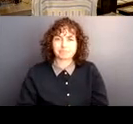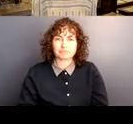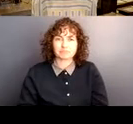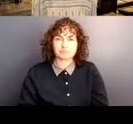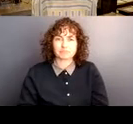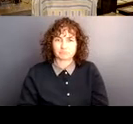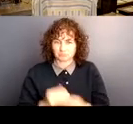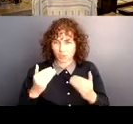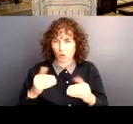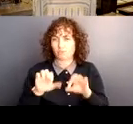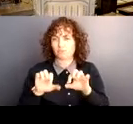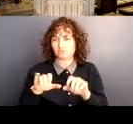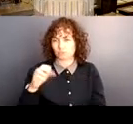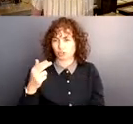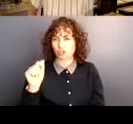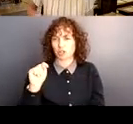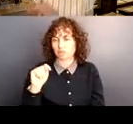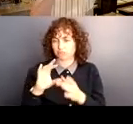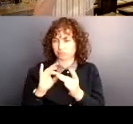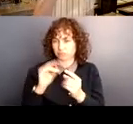You can go ahead and use the chat to share your thoughts.